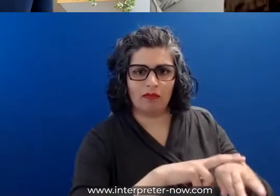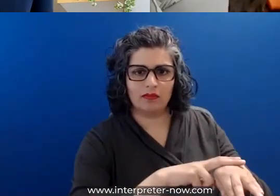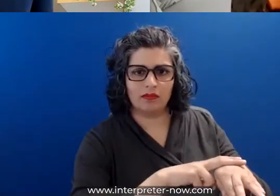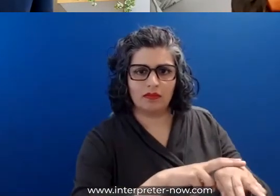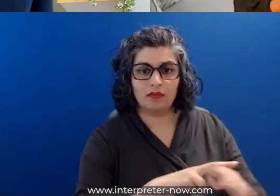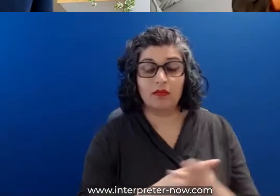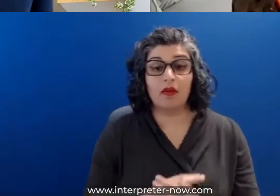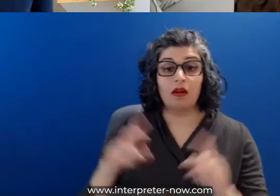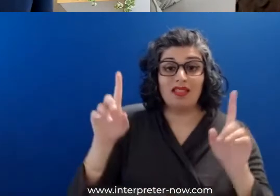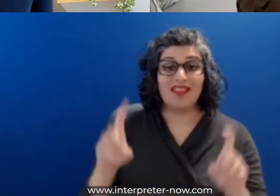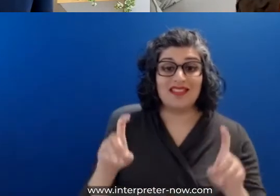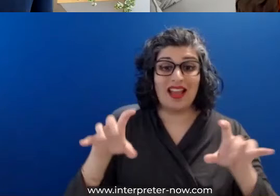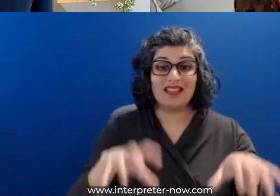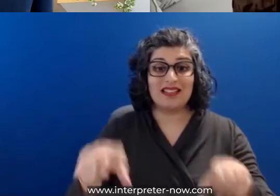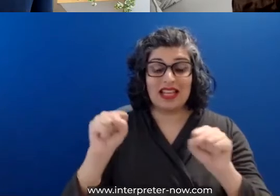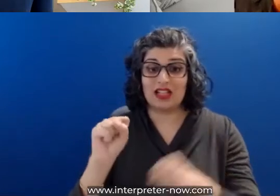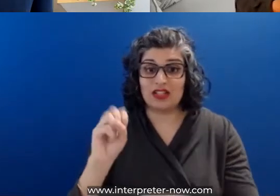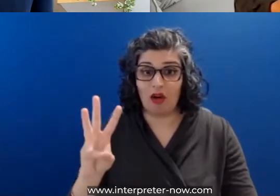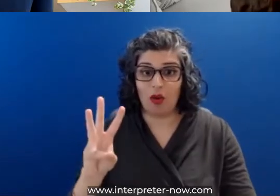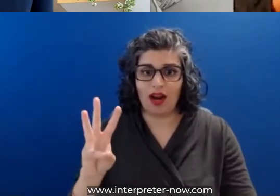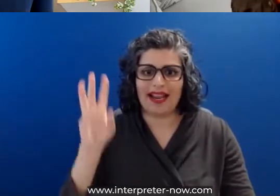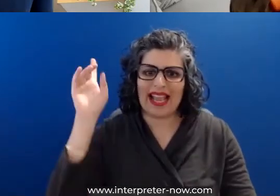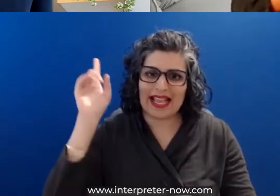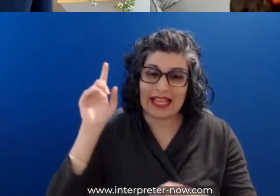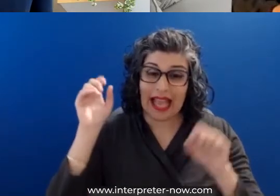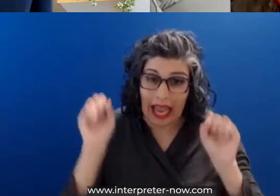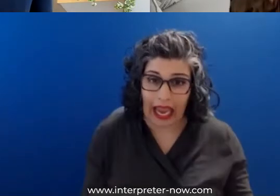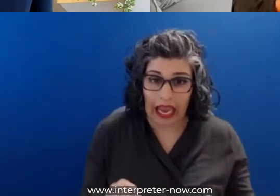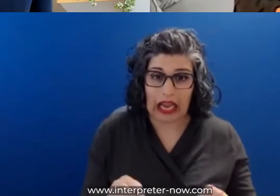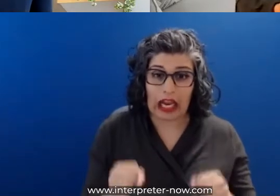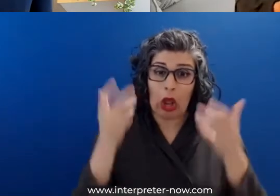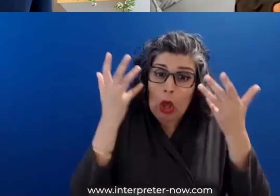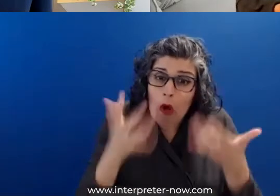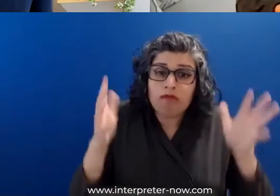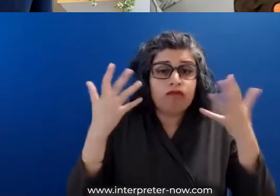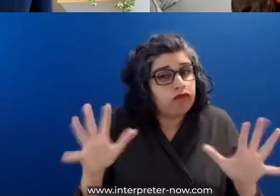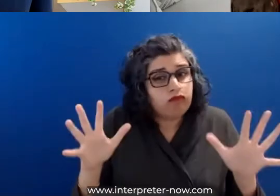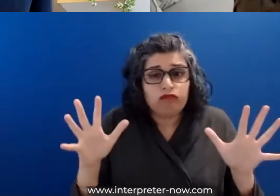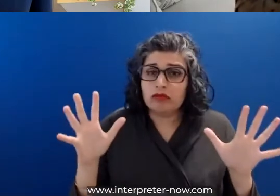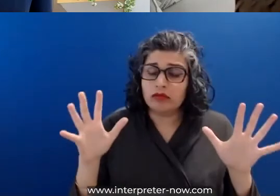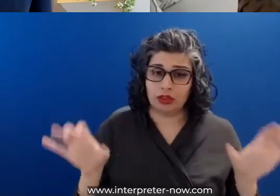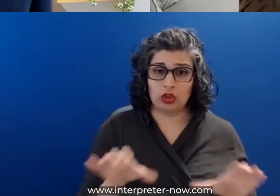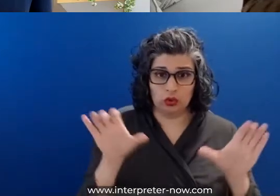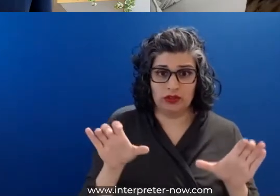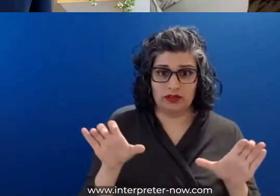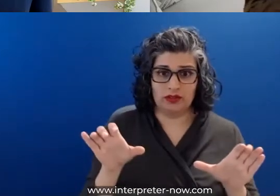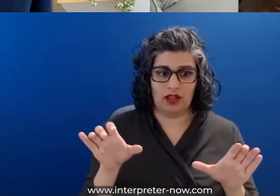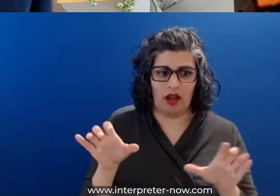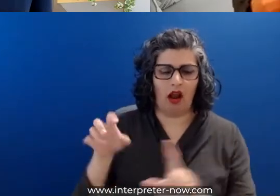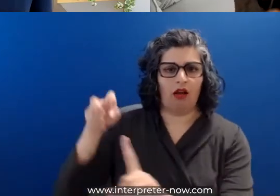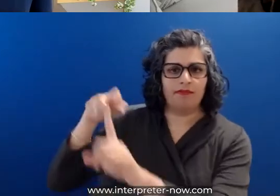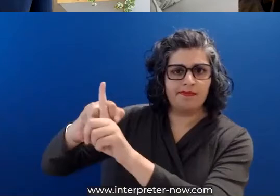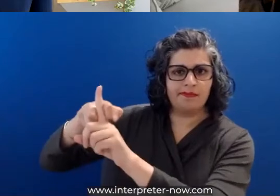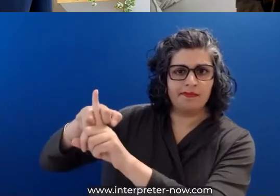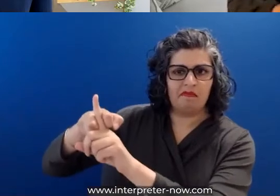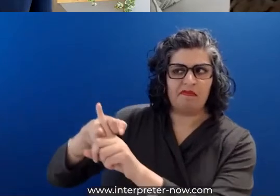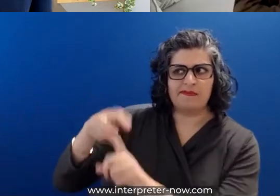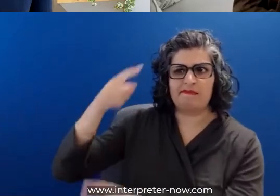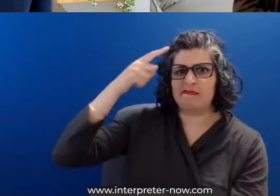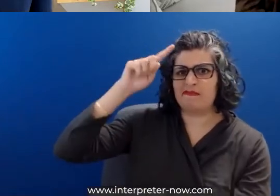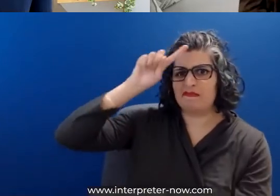The test-taking software can, and already has, flagged as potentially suspicious, test-takers